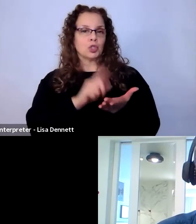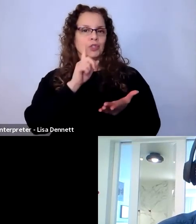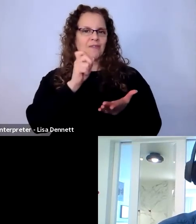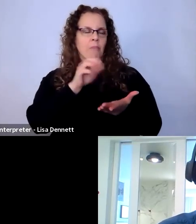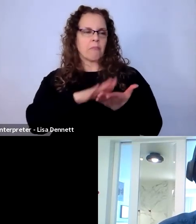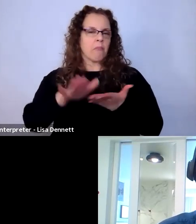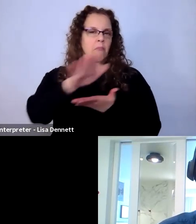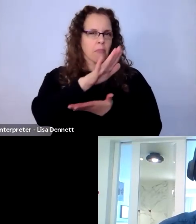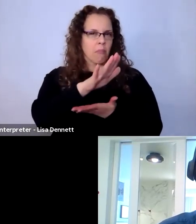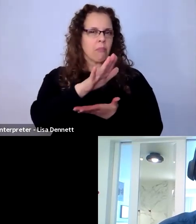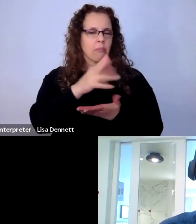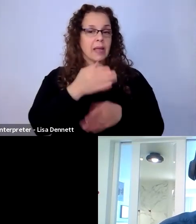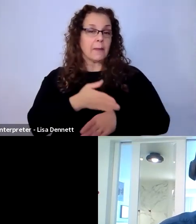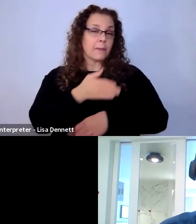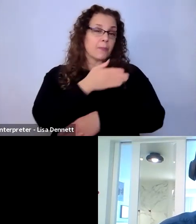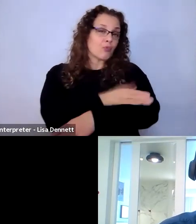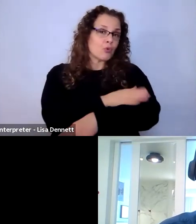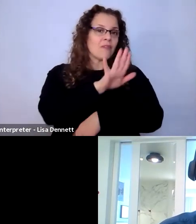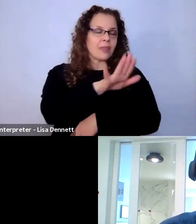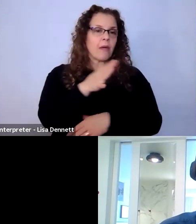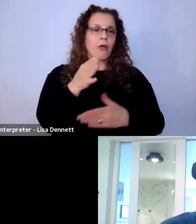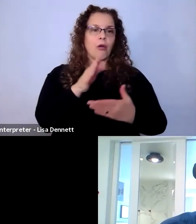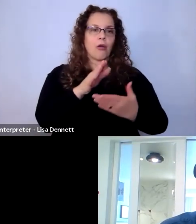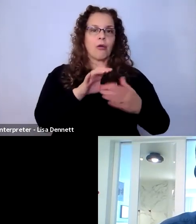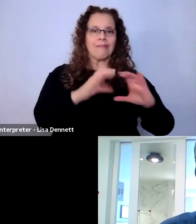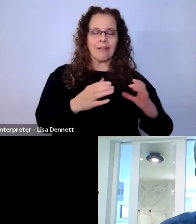the accessibility of their course materials and online learning products.